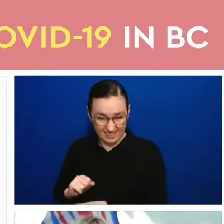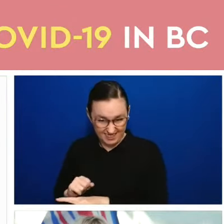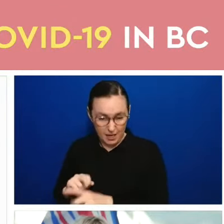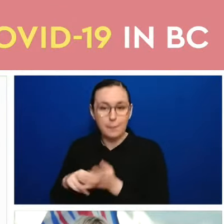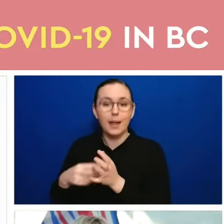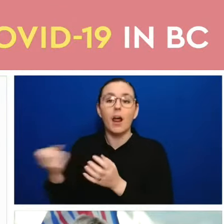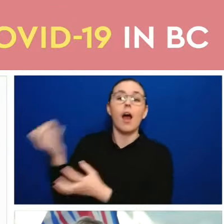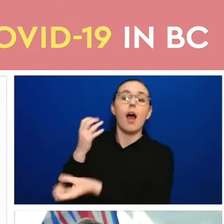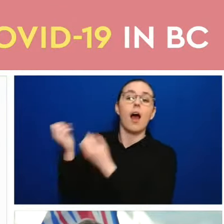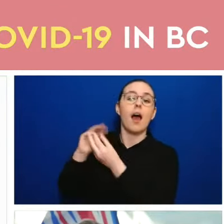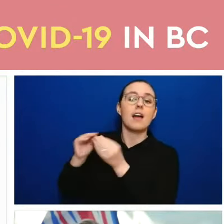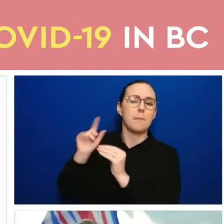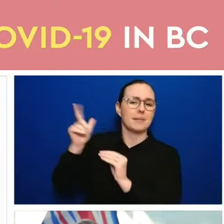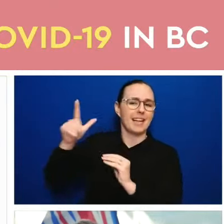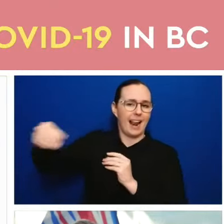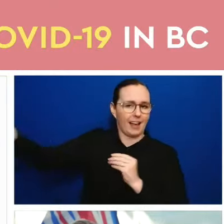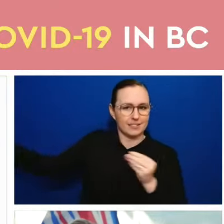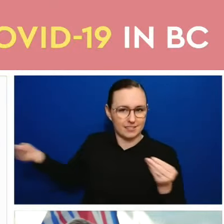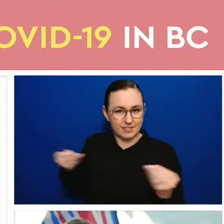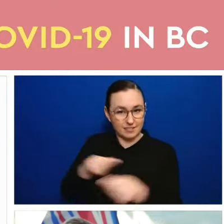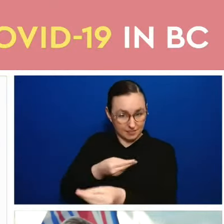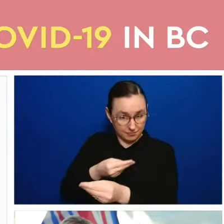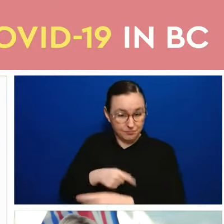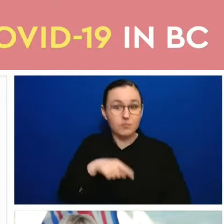But it's very clear that as we